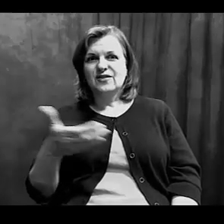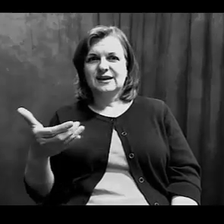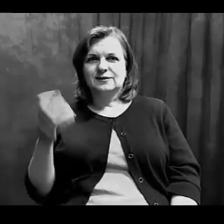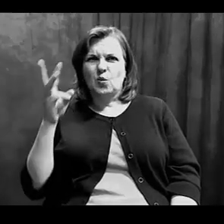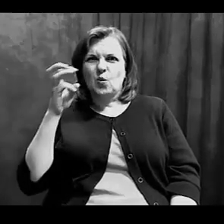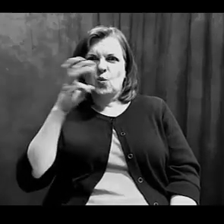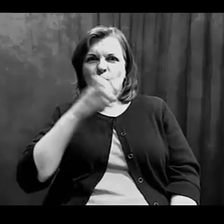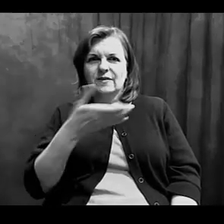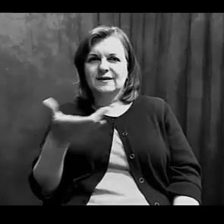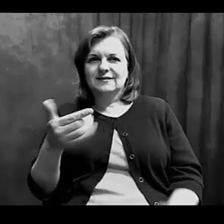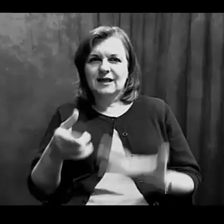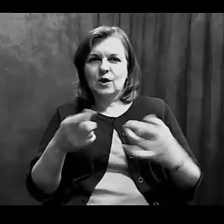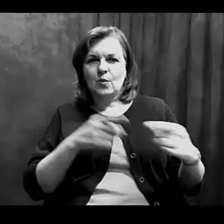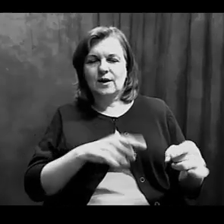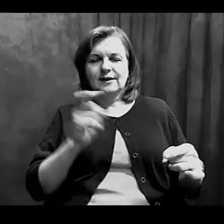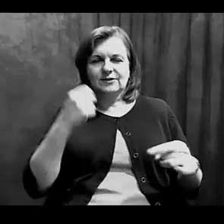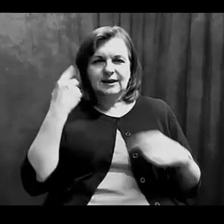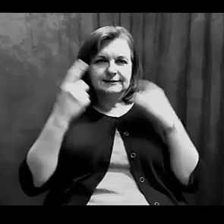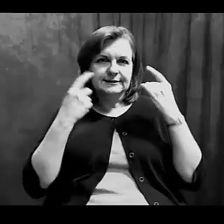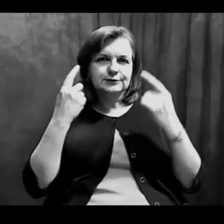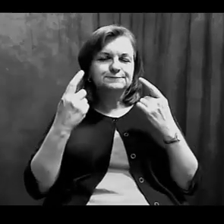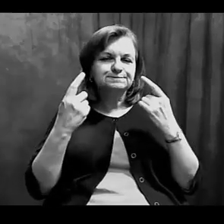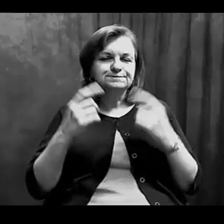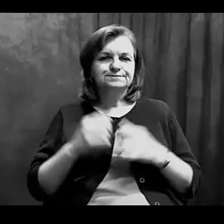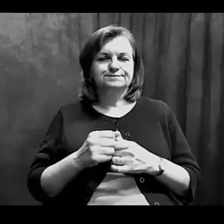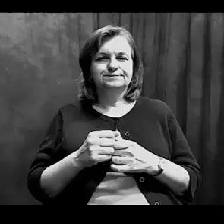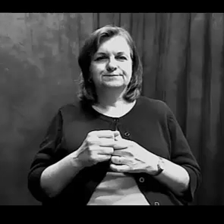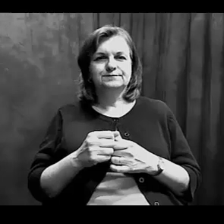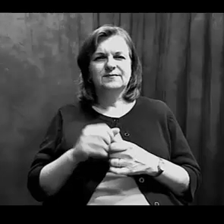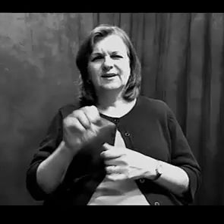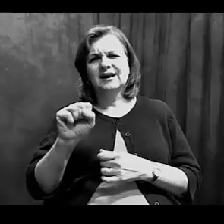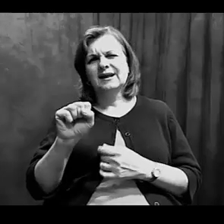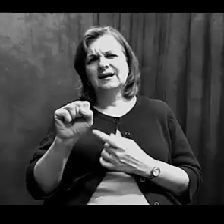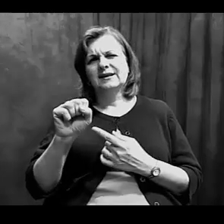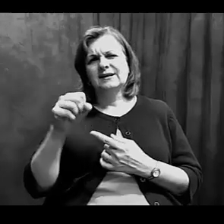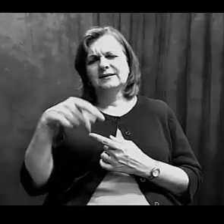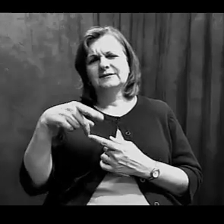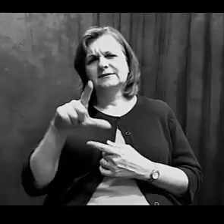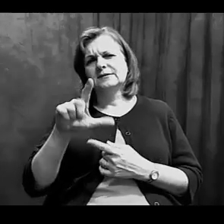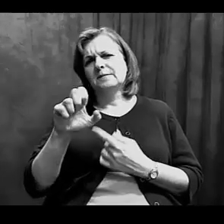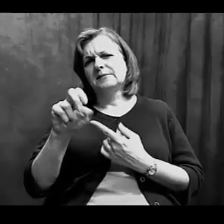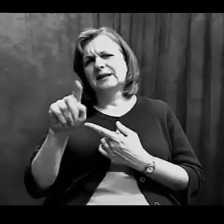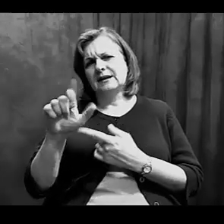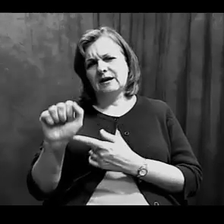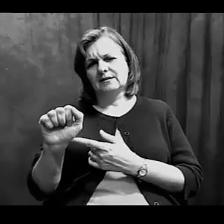other things we have to consider other weird things that go on we look at things like Splenda